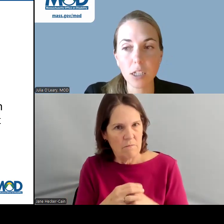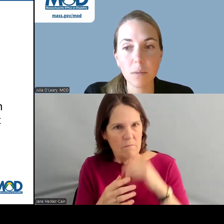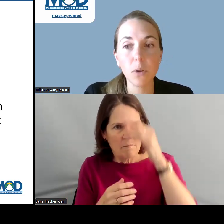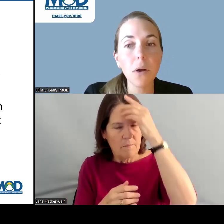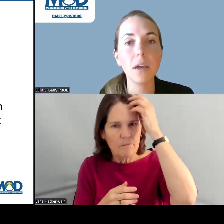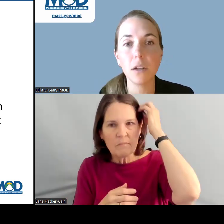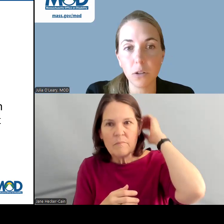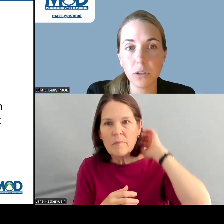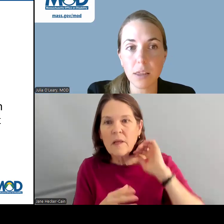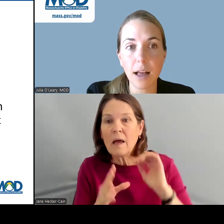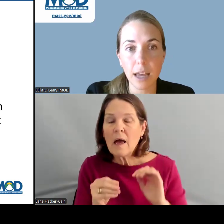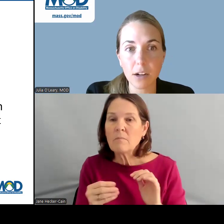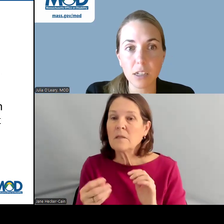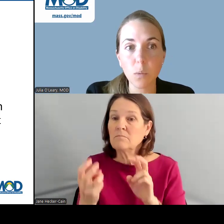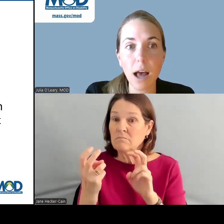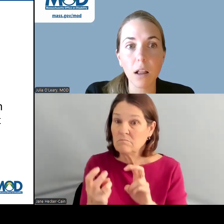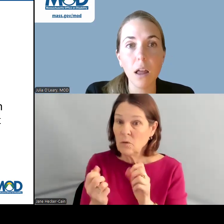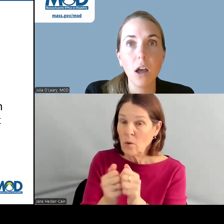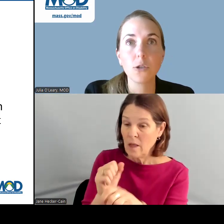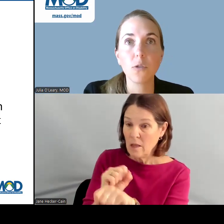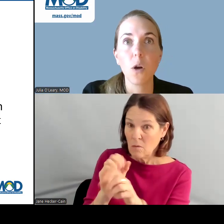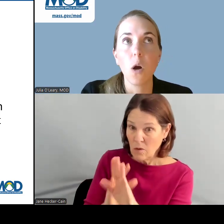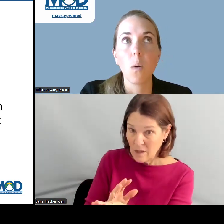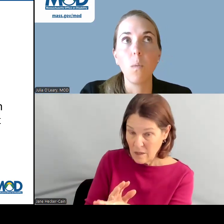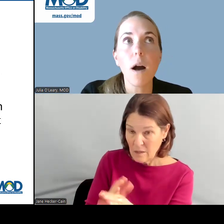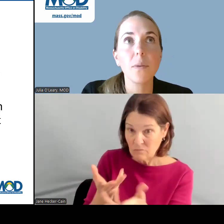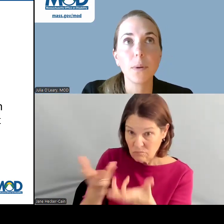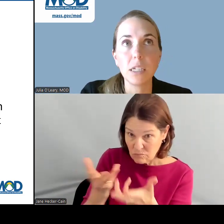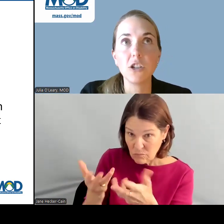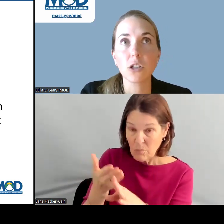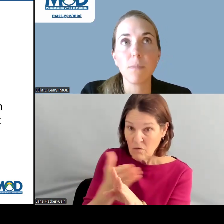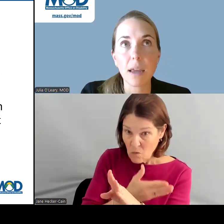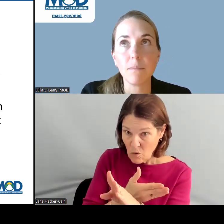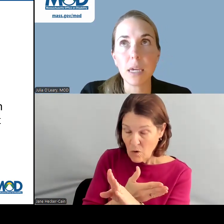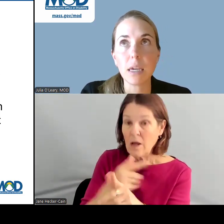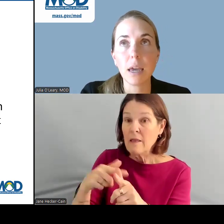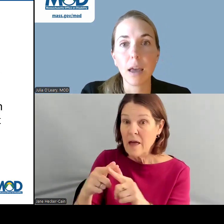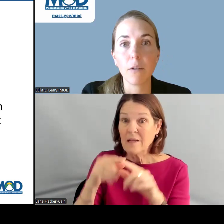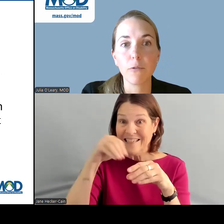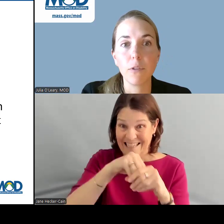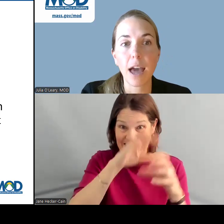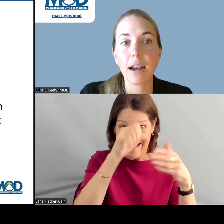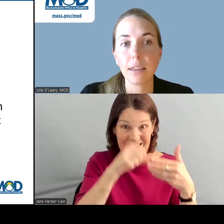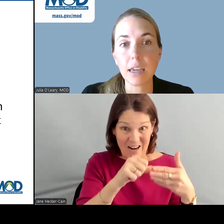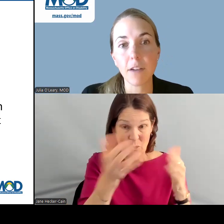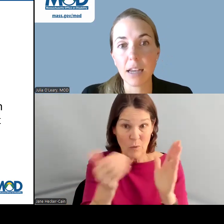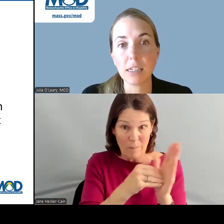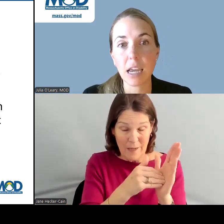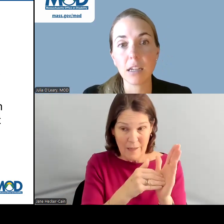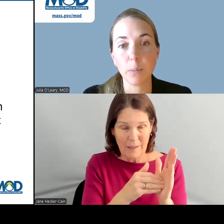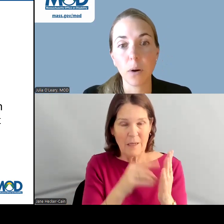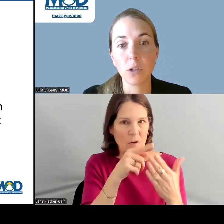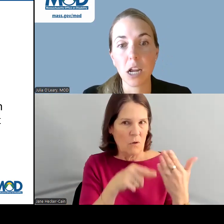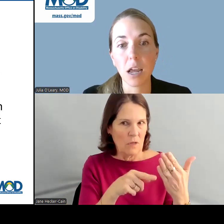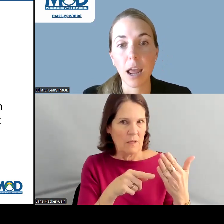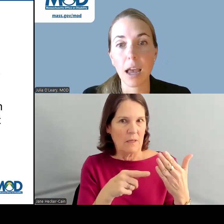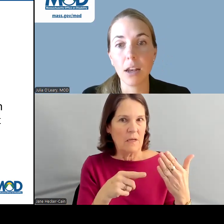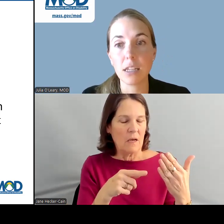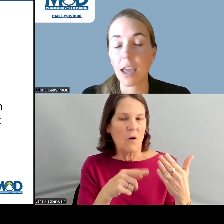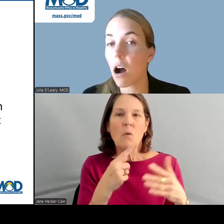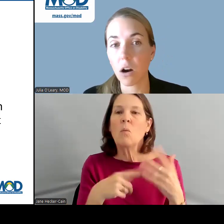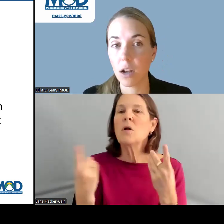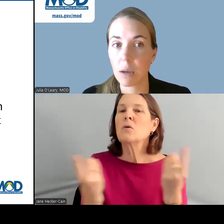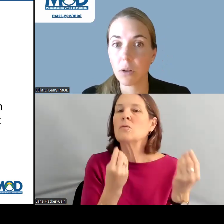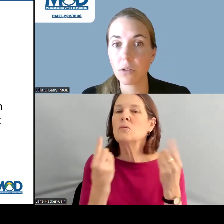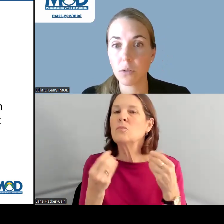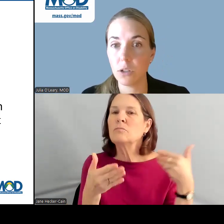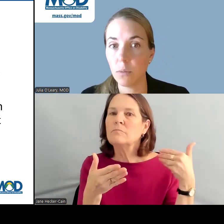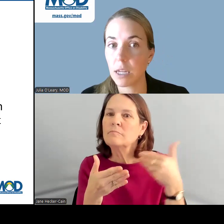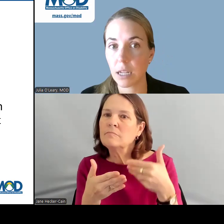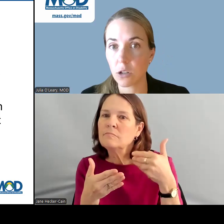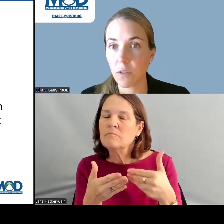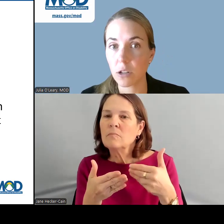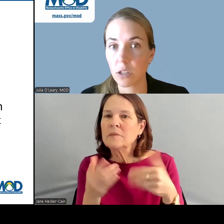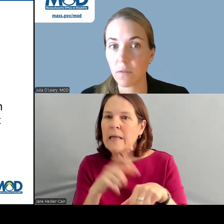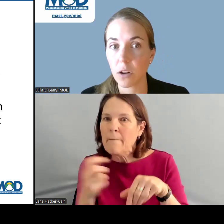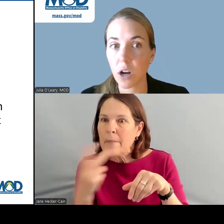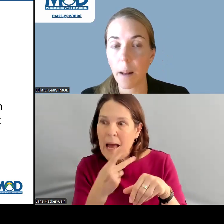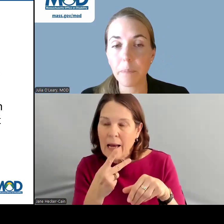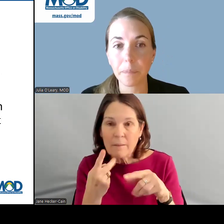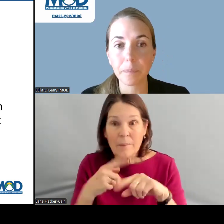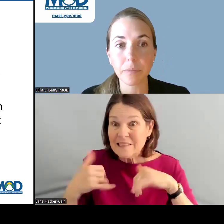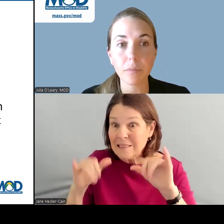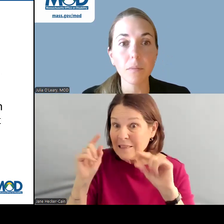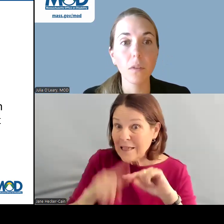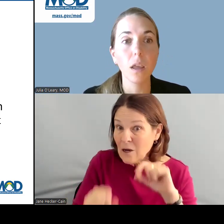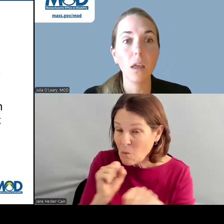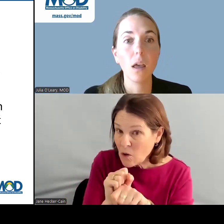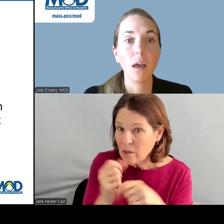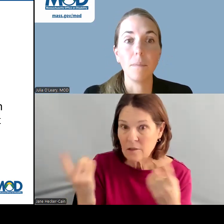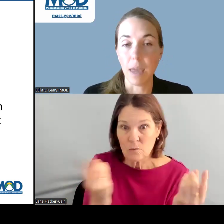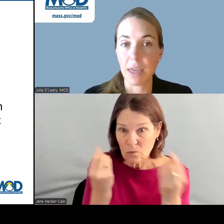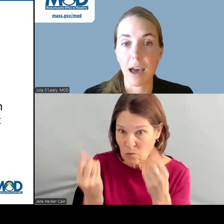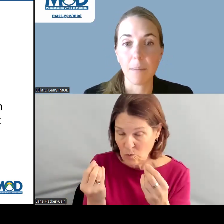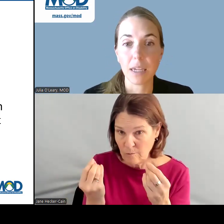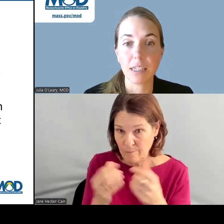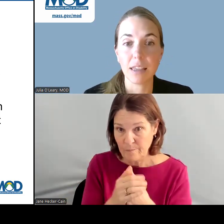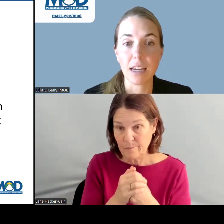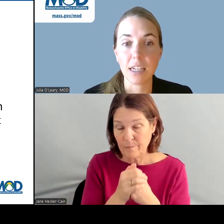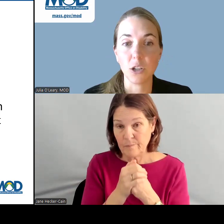And I would talk to the employee and include in that letter, as well, sort of what the procedures might be if that leave end date is approaching, and they are unable to are sum the essential functions of their job.